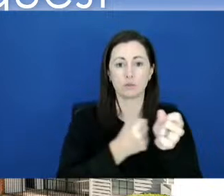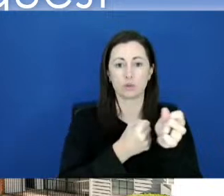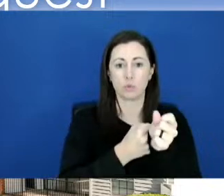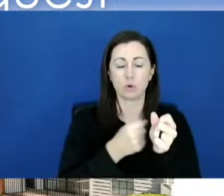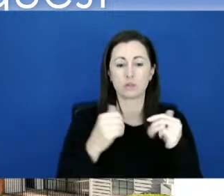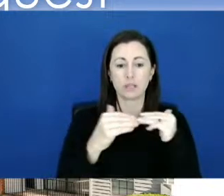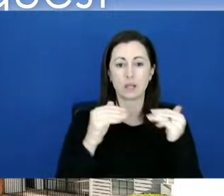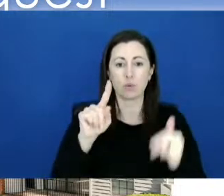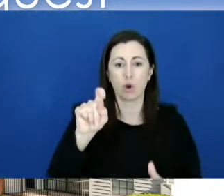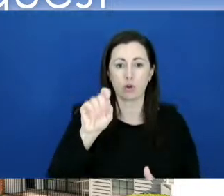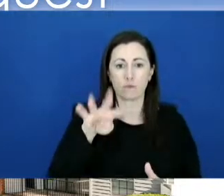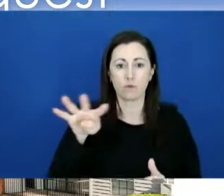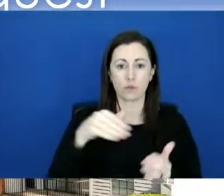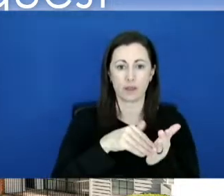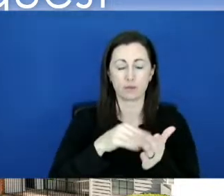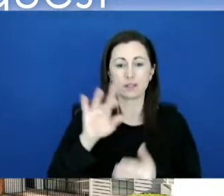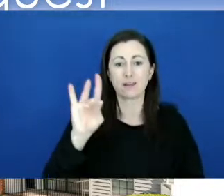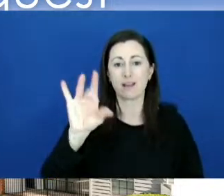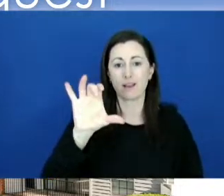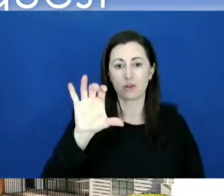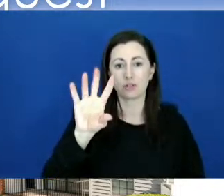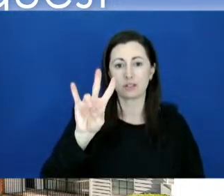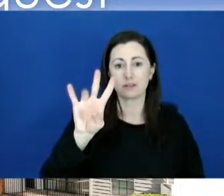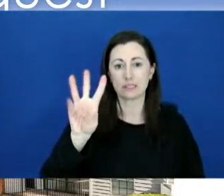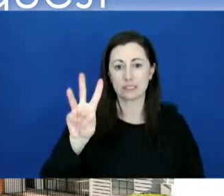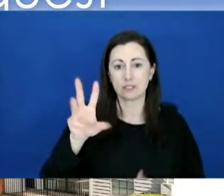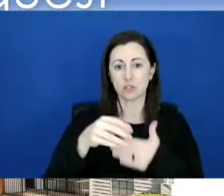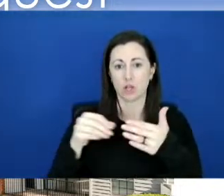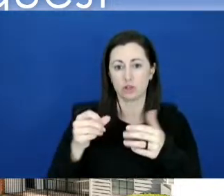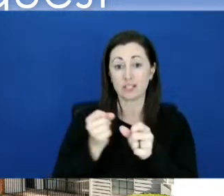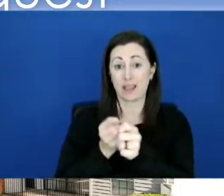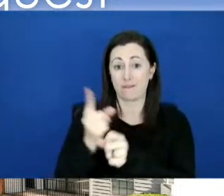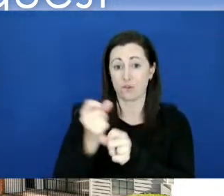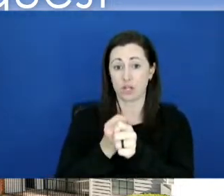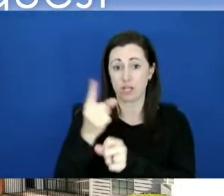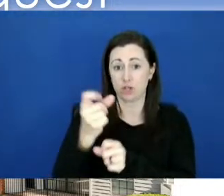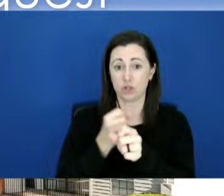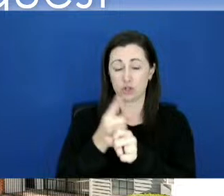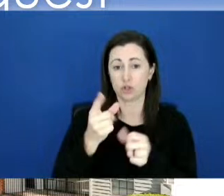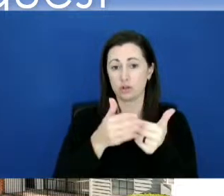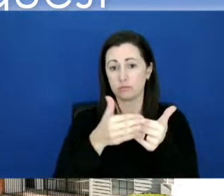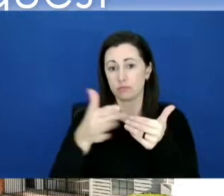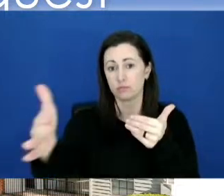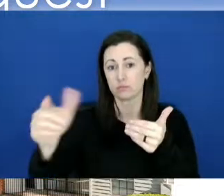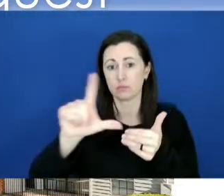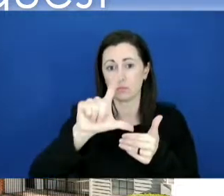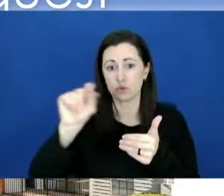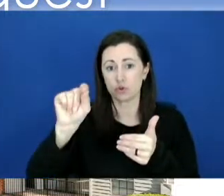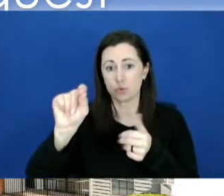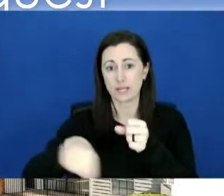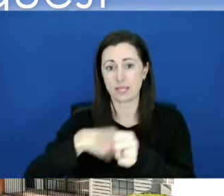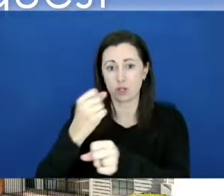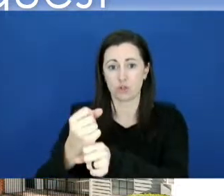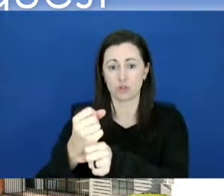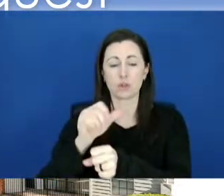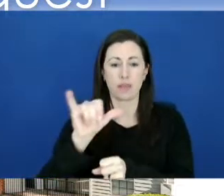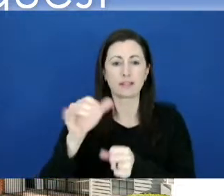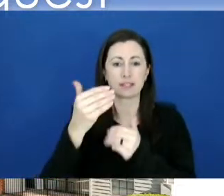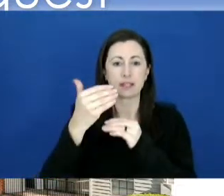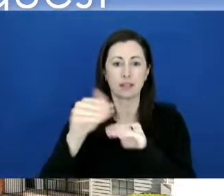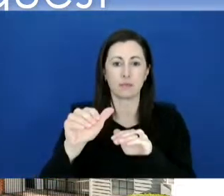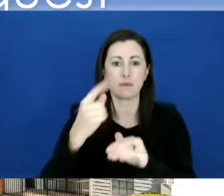LOAN, AND ALSO RUN A SUBSIDY IN